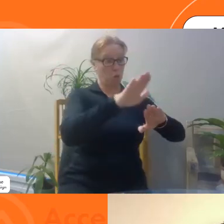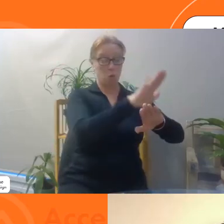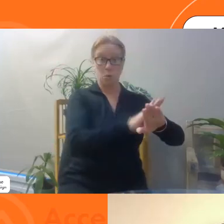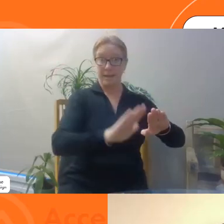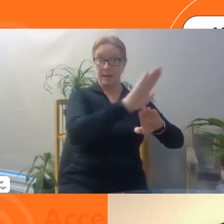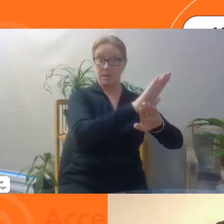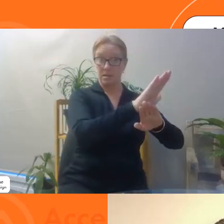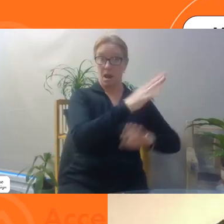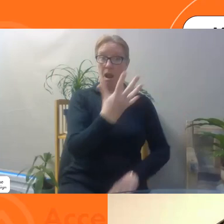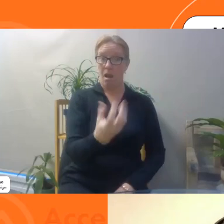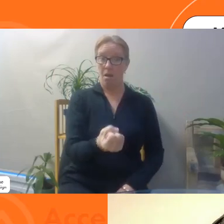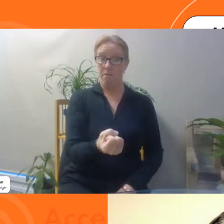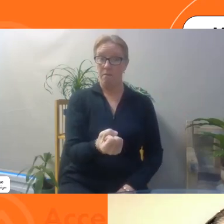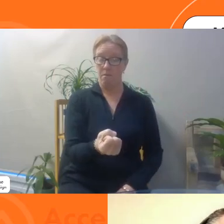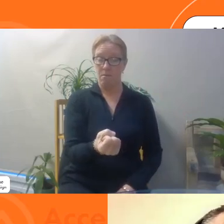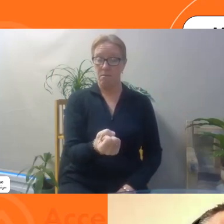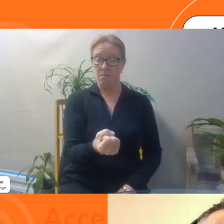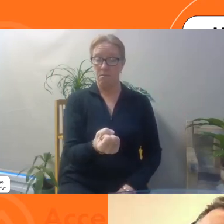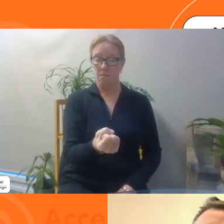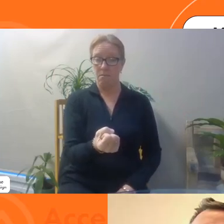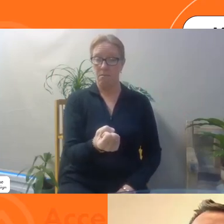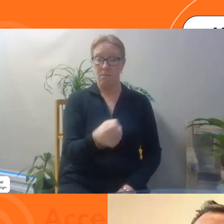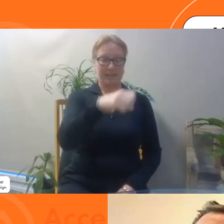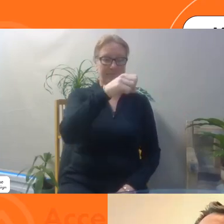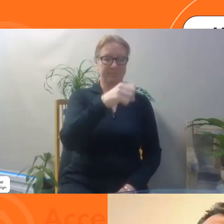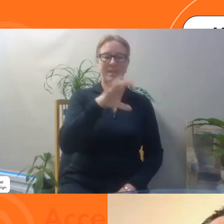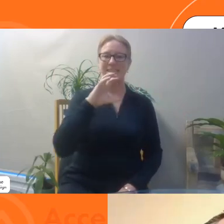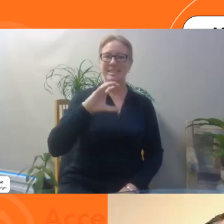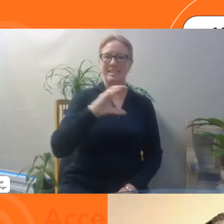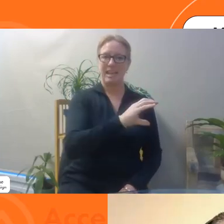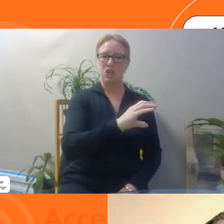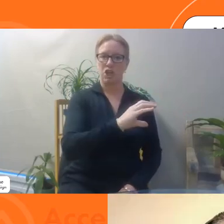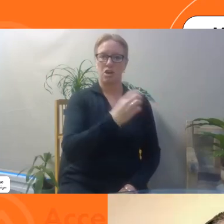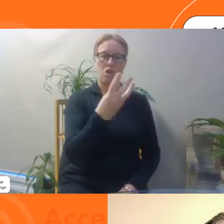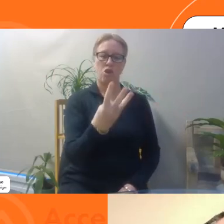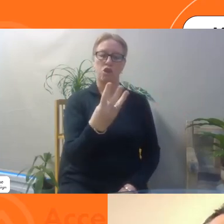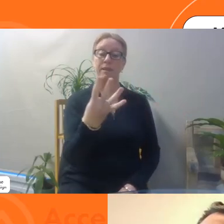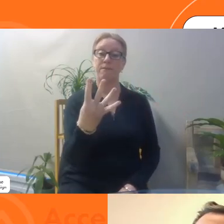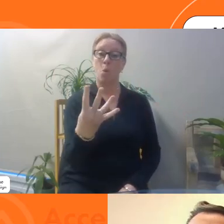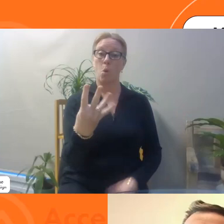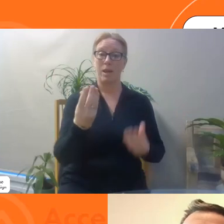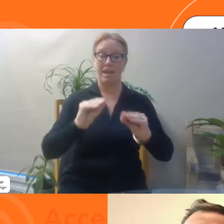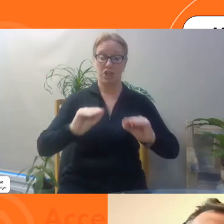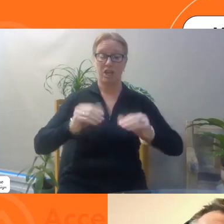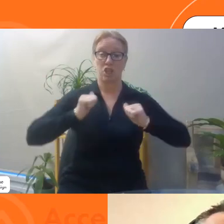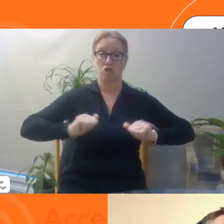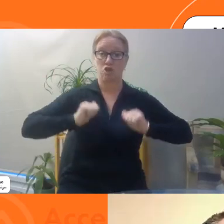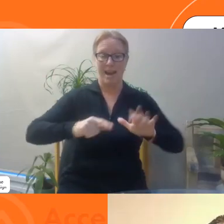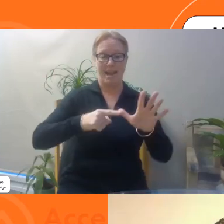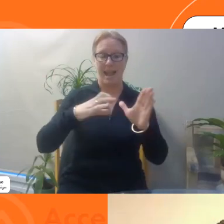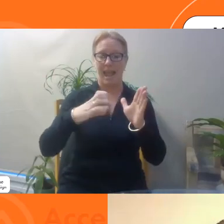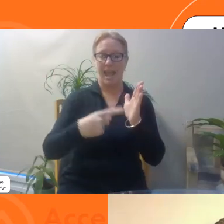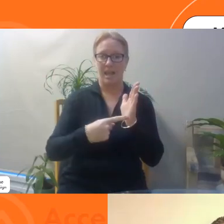we have section 34 of our Education and Training Act, which when you